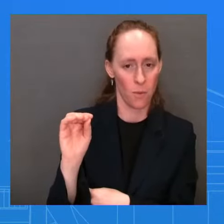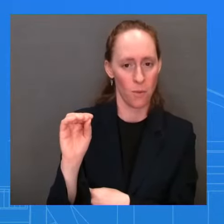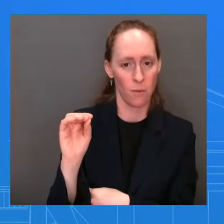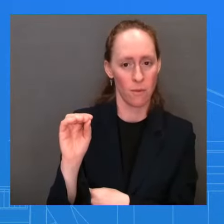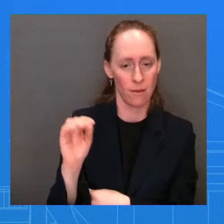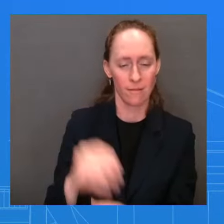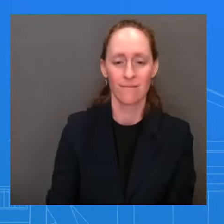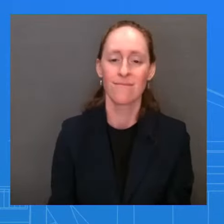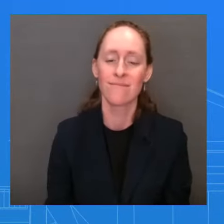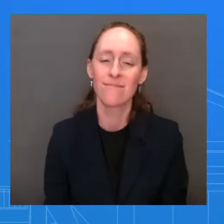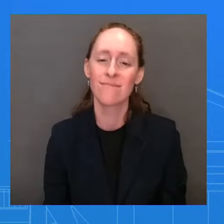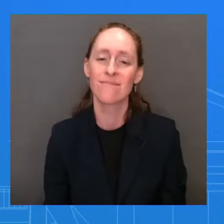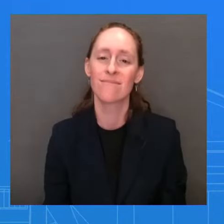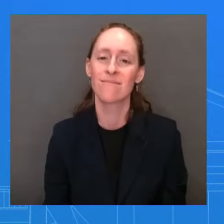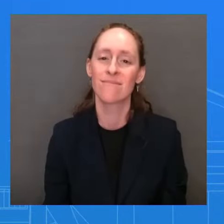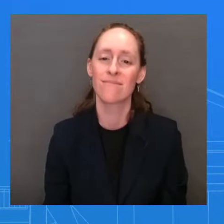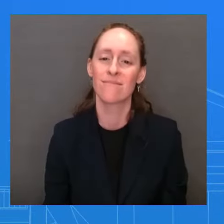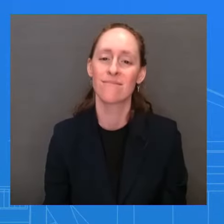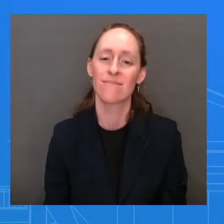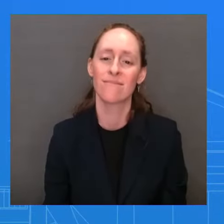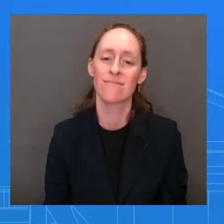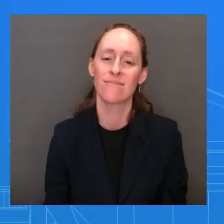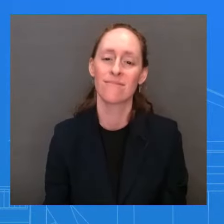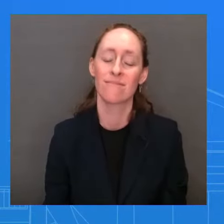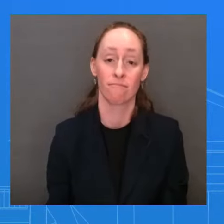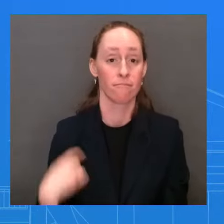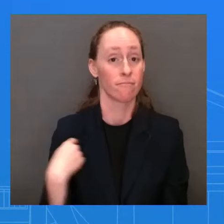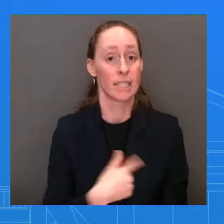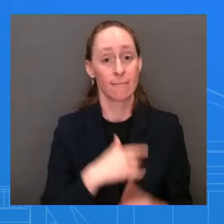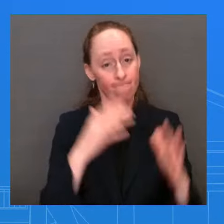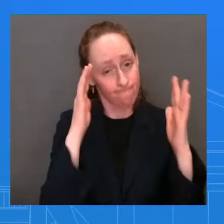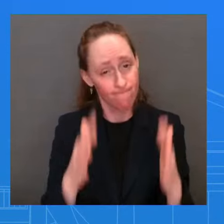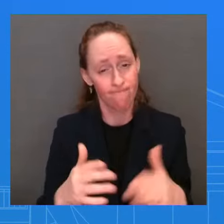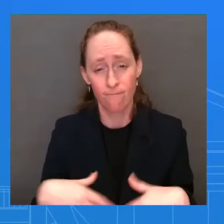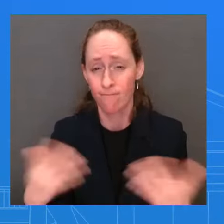is to make sure that the brave people of Ukraine who are fighting for their freedom,